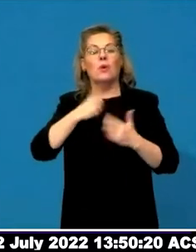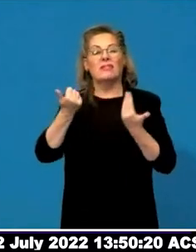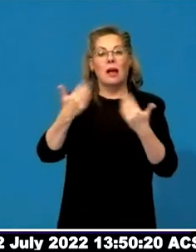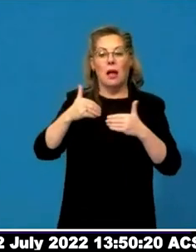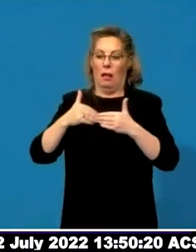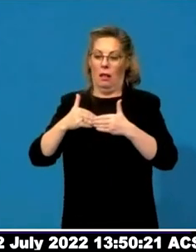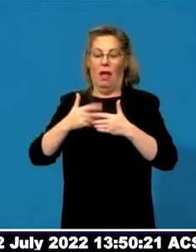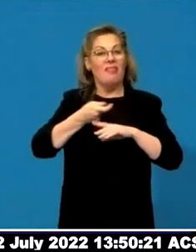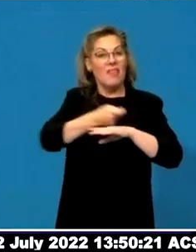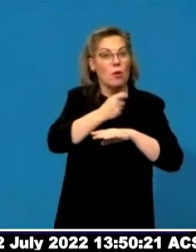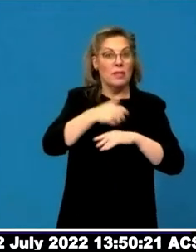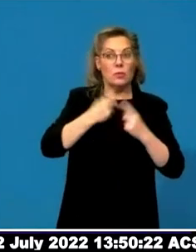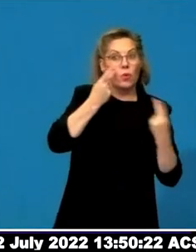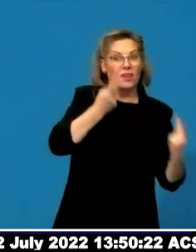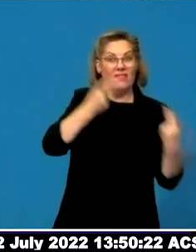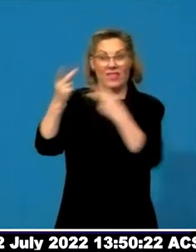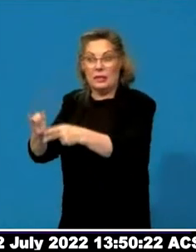We thought, okay, good plan, bring them into town.